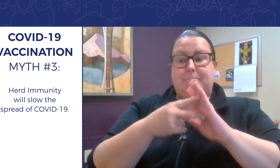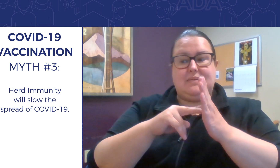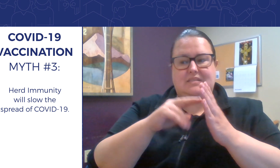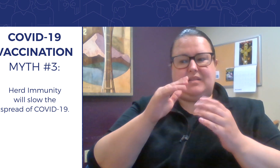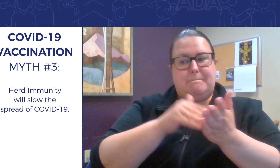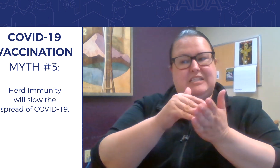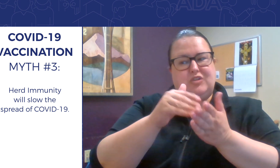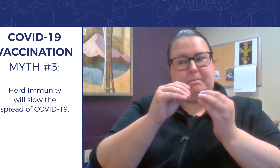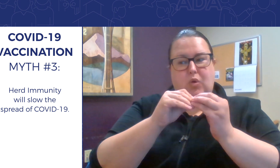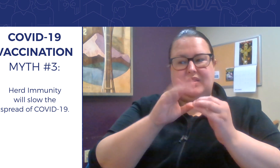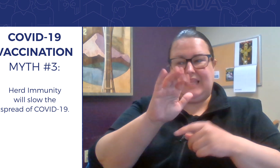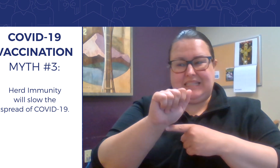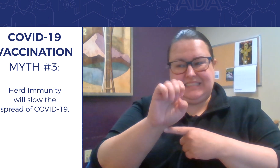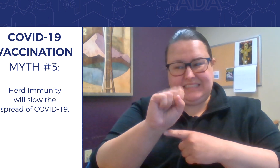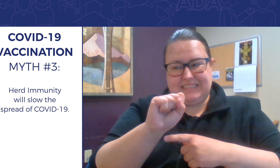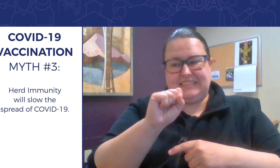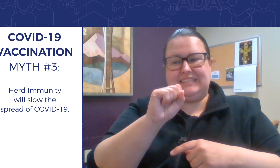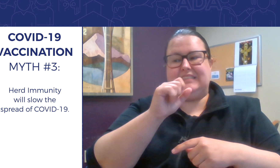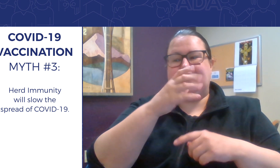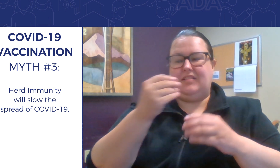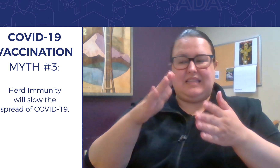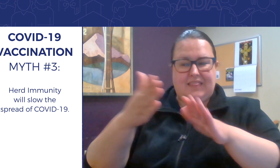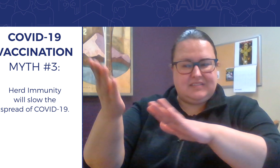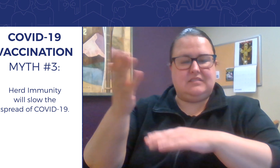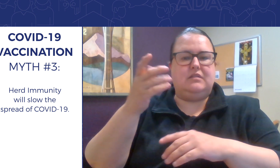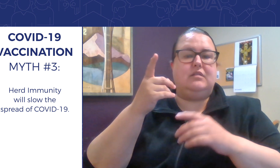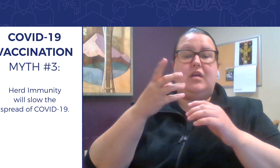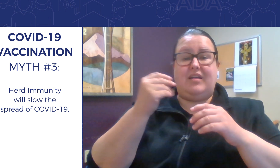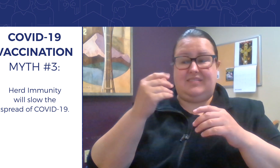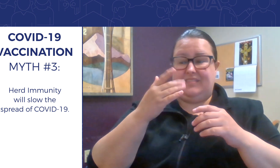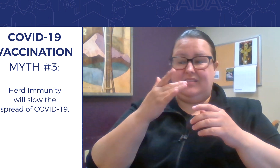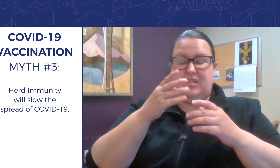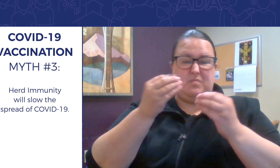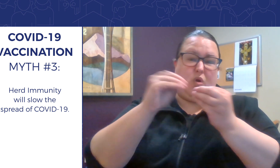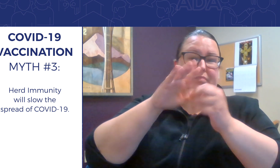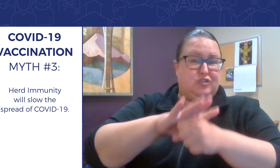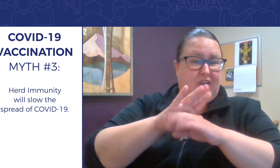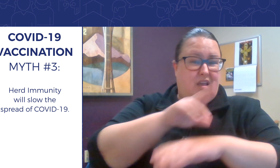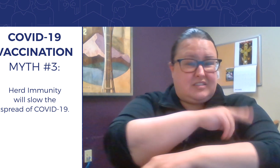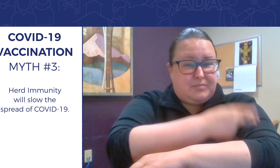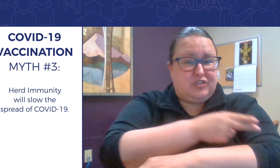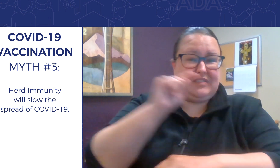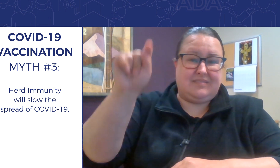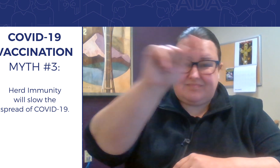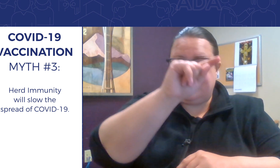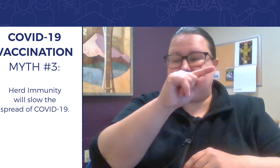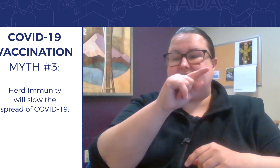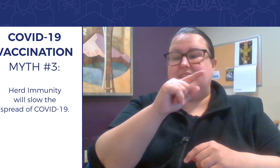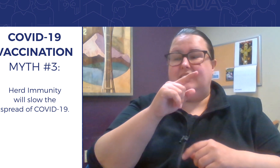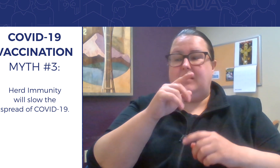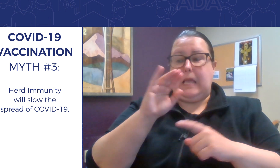But to have that, it means we would need millions of more cases and more deaths, which would put a lot more pressure on the hospitals.